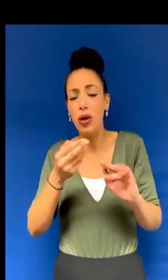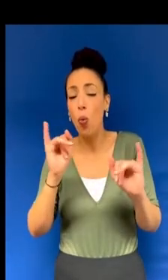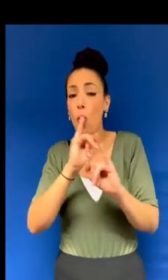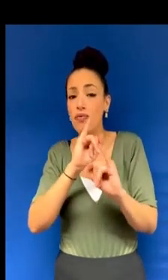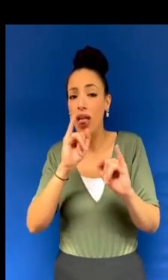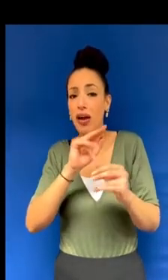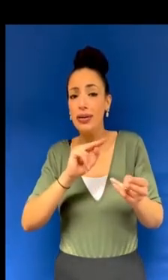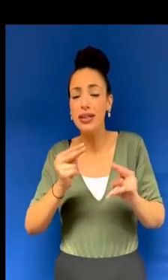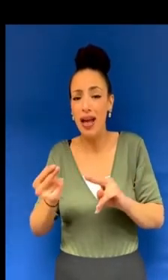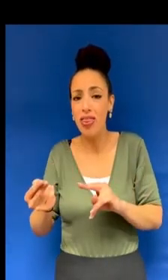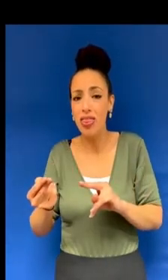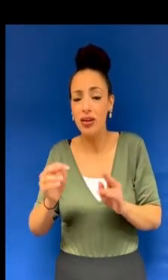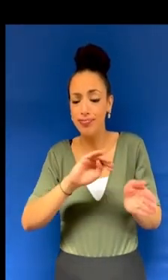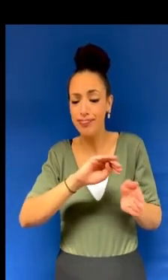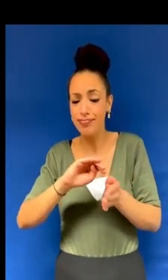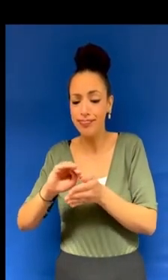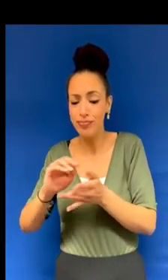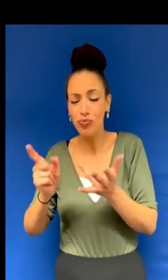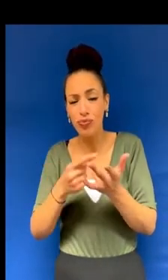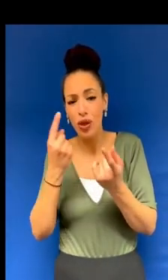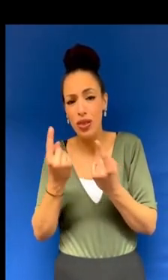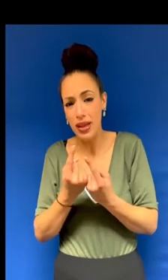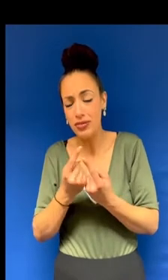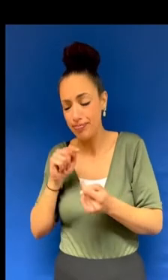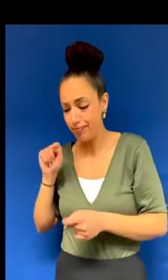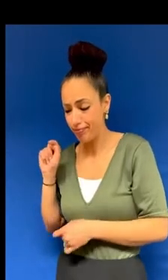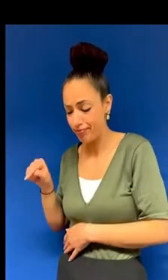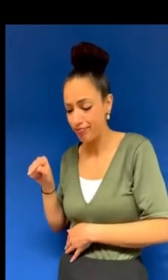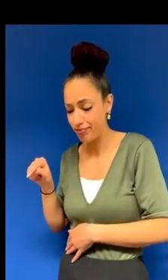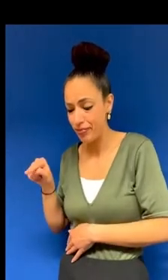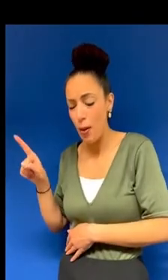thing around the lack of PPE. How that has meant that so many people haven't had a good death,